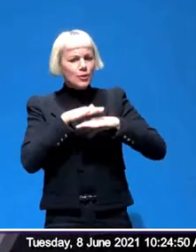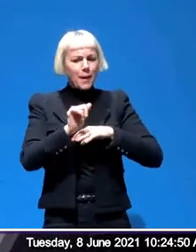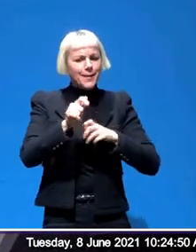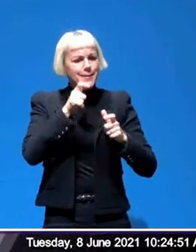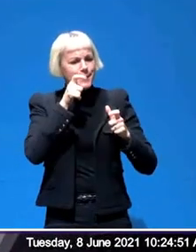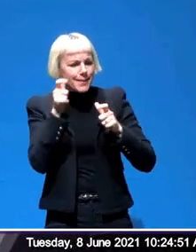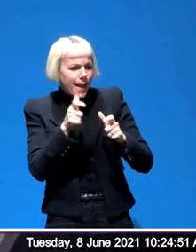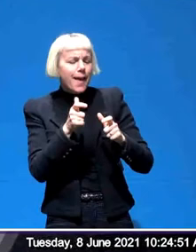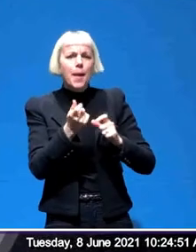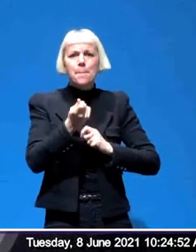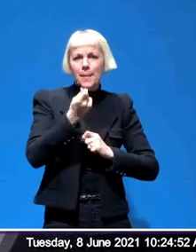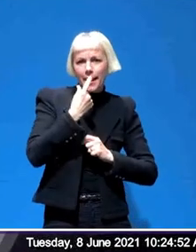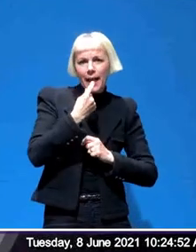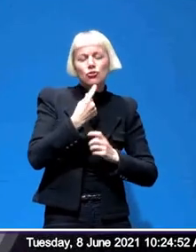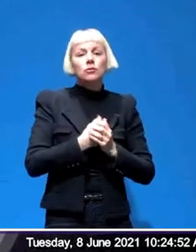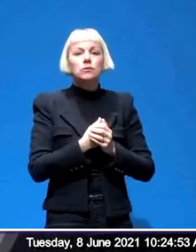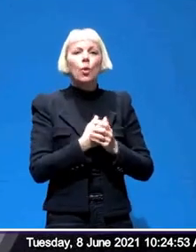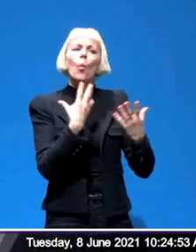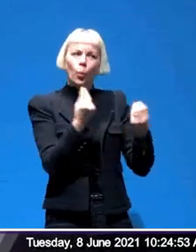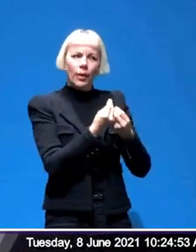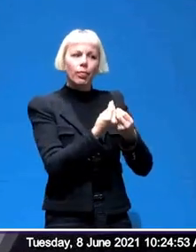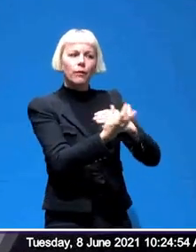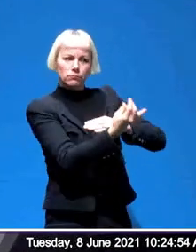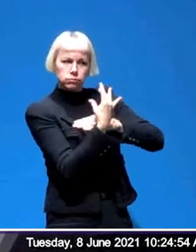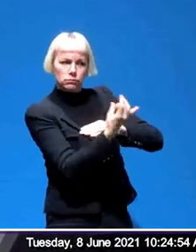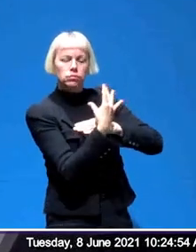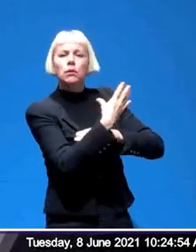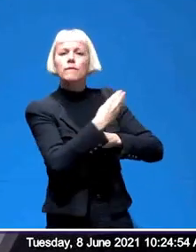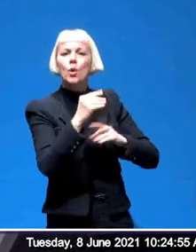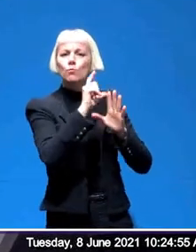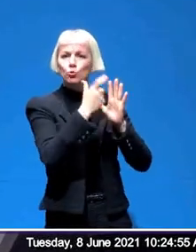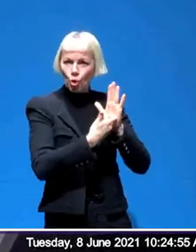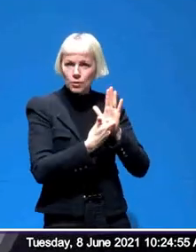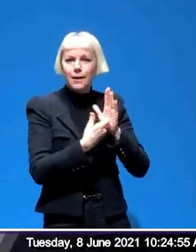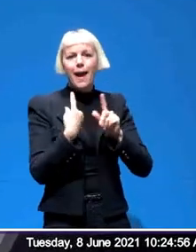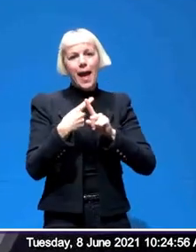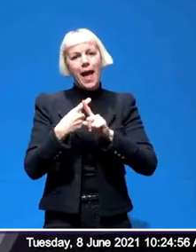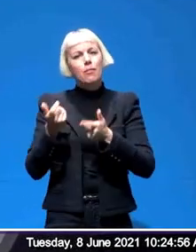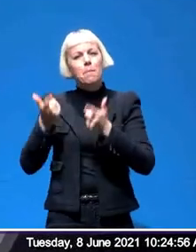with input from the medical professionals and the Accommodation Services Manager.